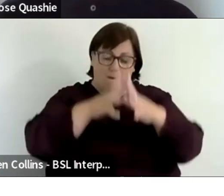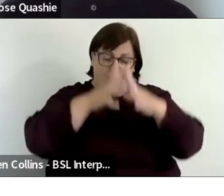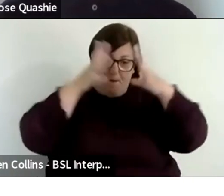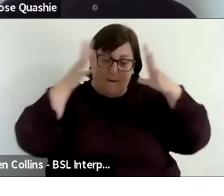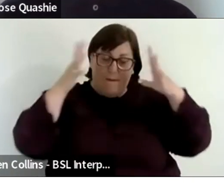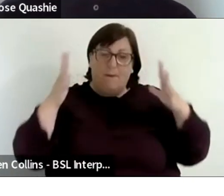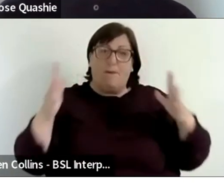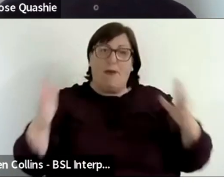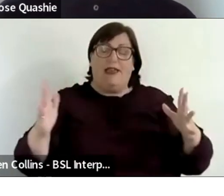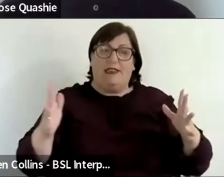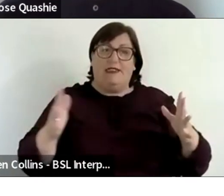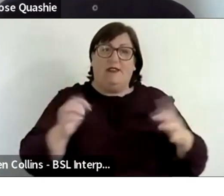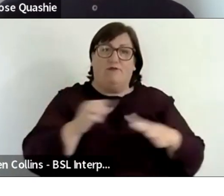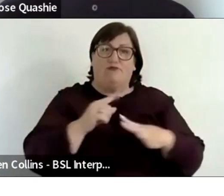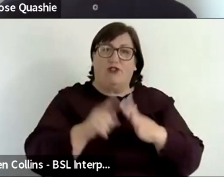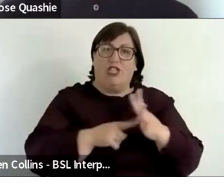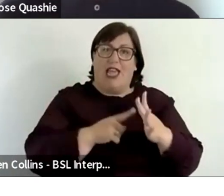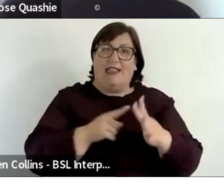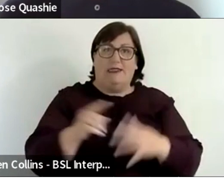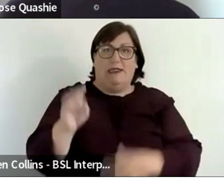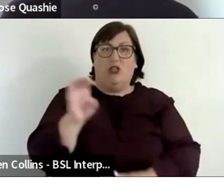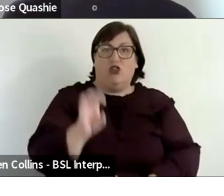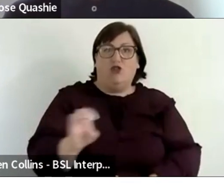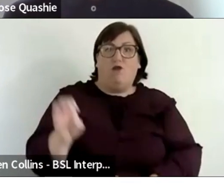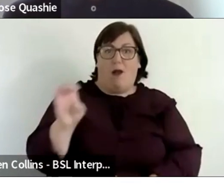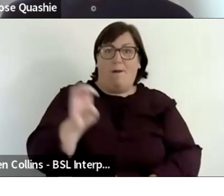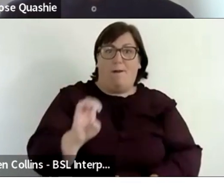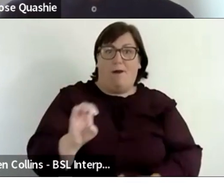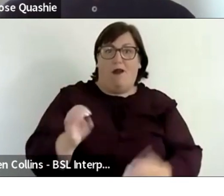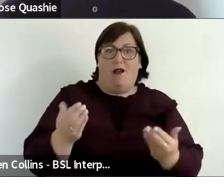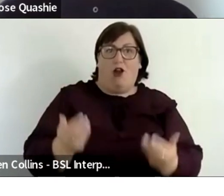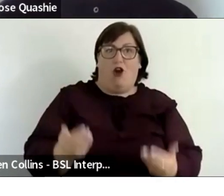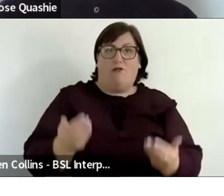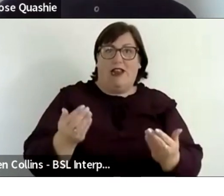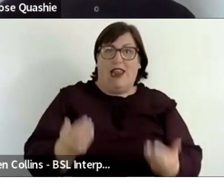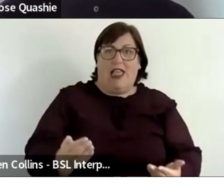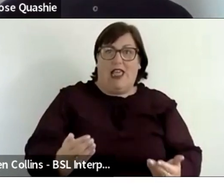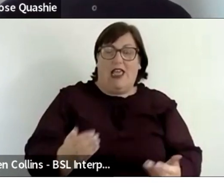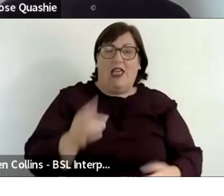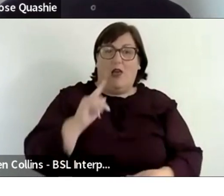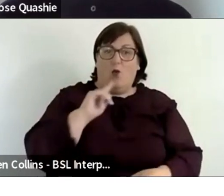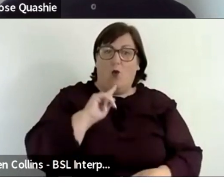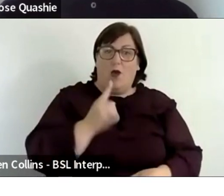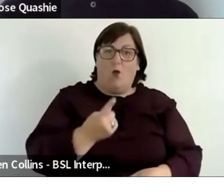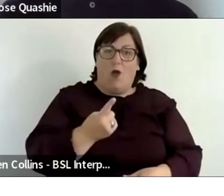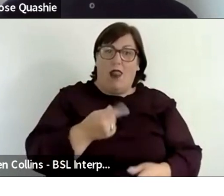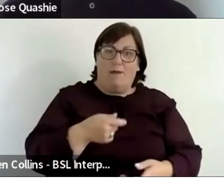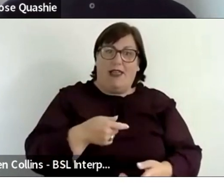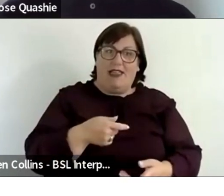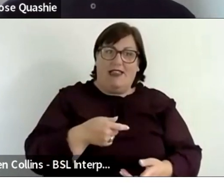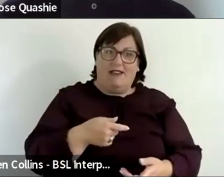As part of that we will do things such as digging 64 miles of tunnels from London to Birmingham, and